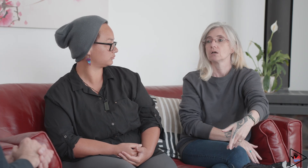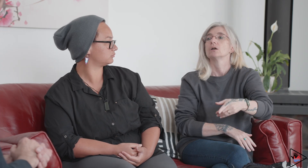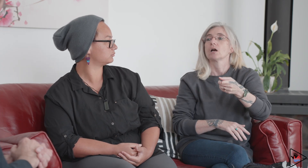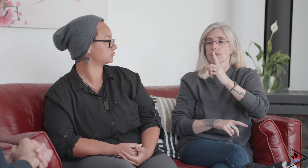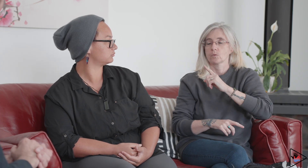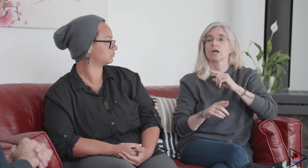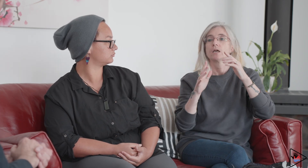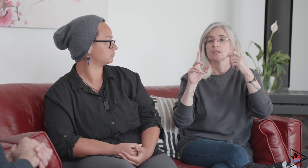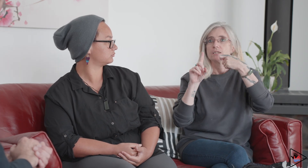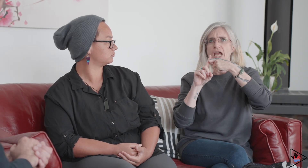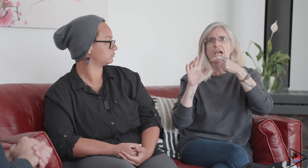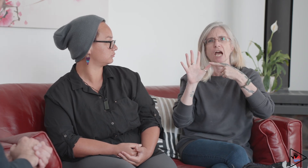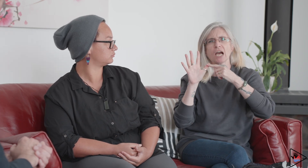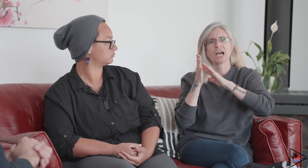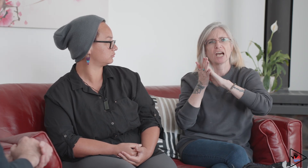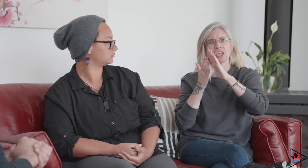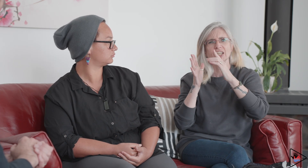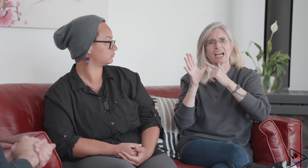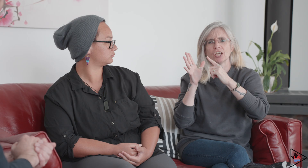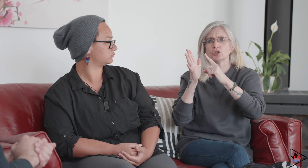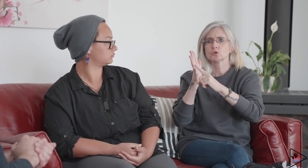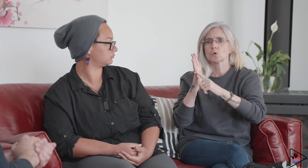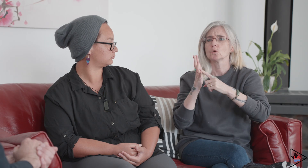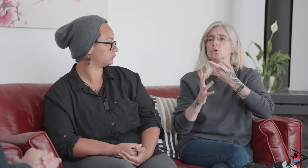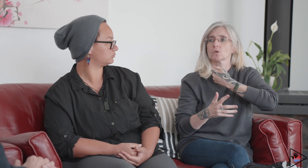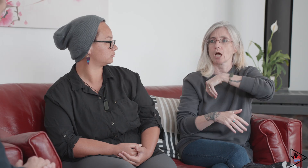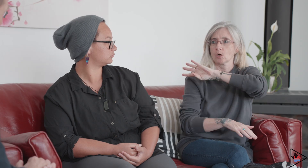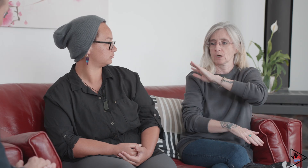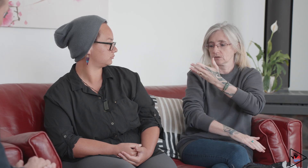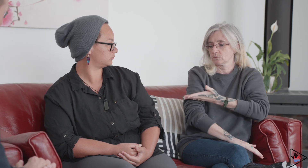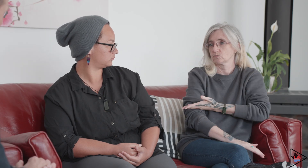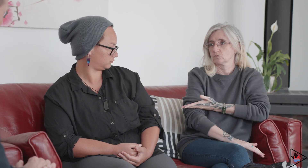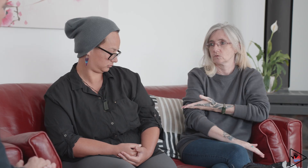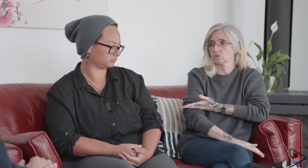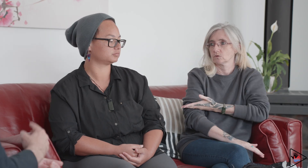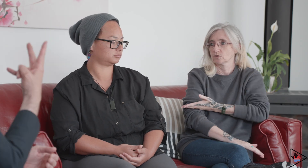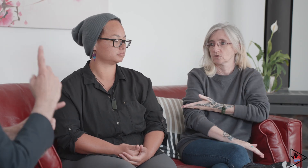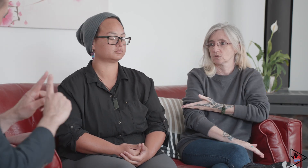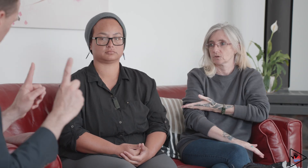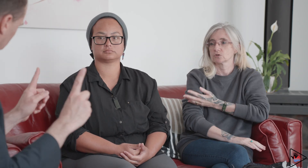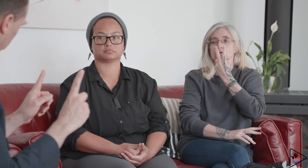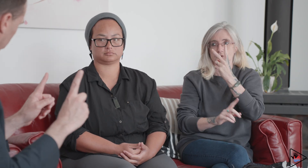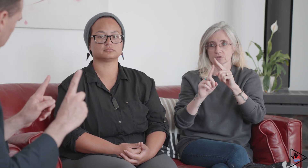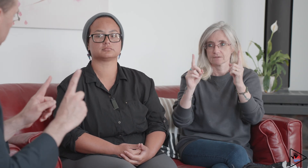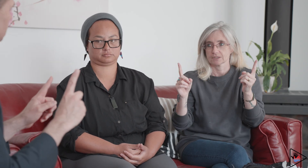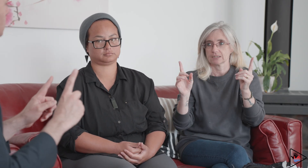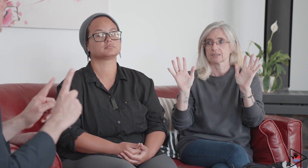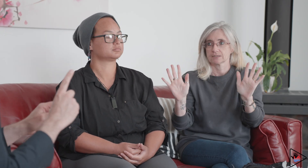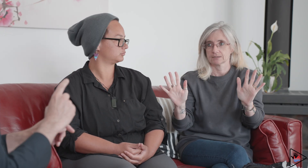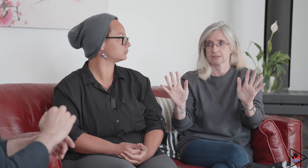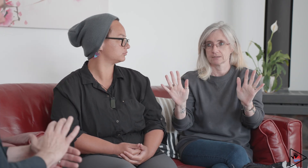This is the sign for it. korowai And also kahu. kahu is like this. Oh, because you got